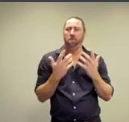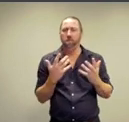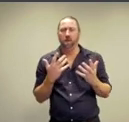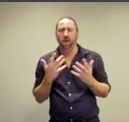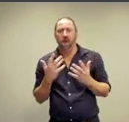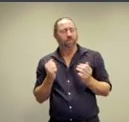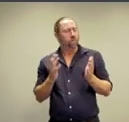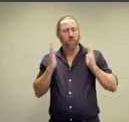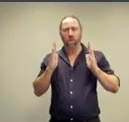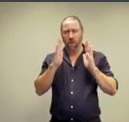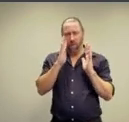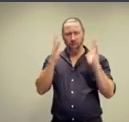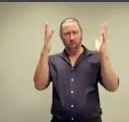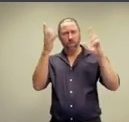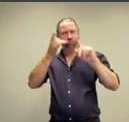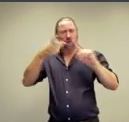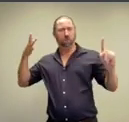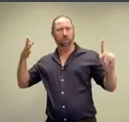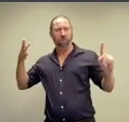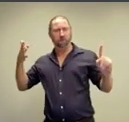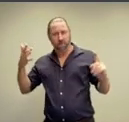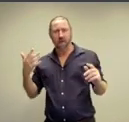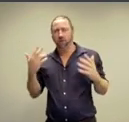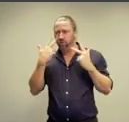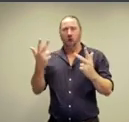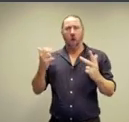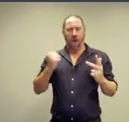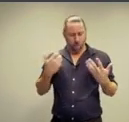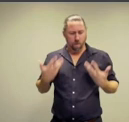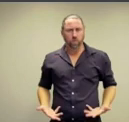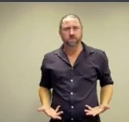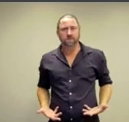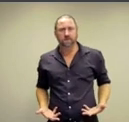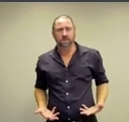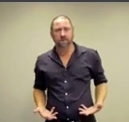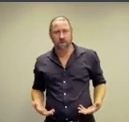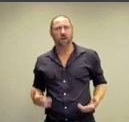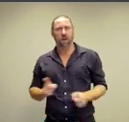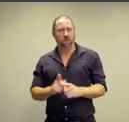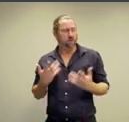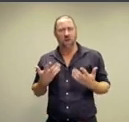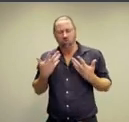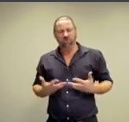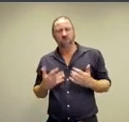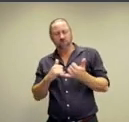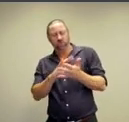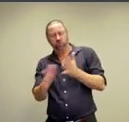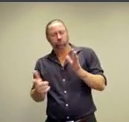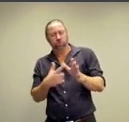but are sharp and defined, really embolden and accentuate the human form. They make the human body a